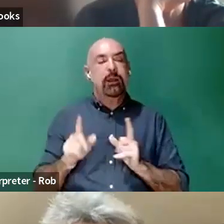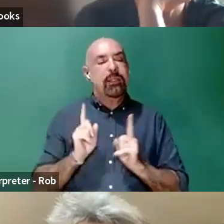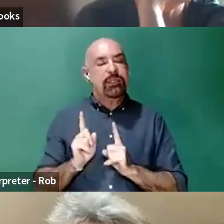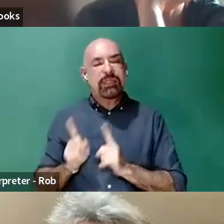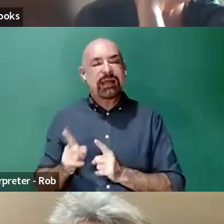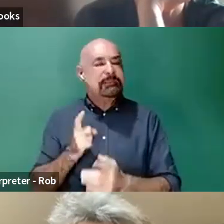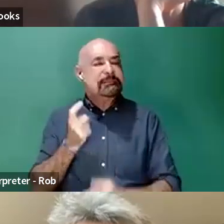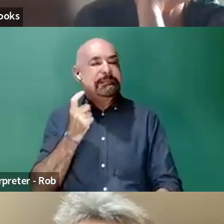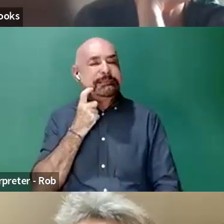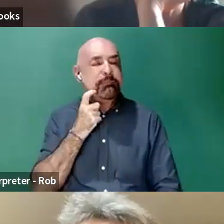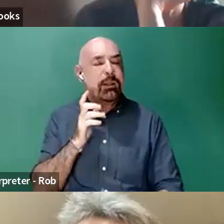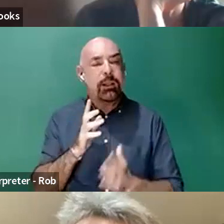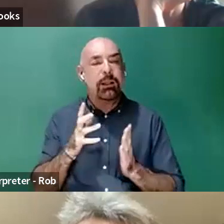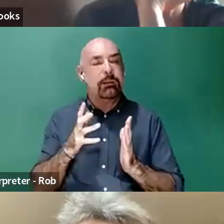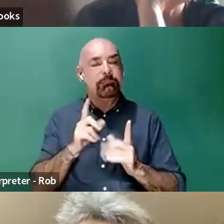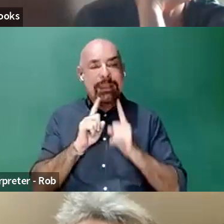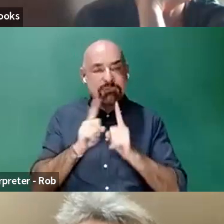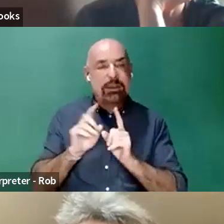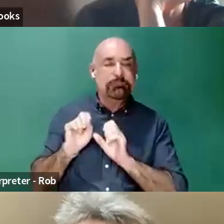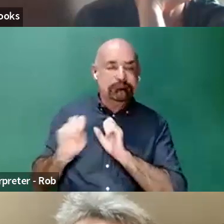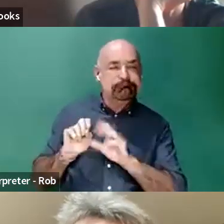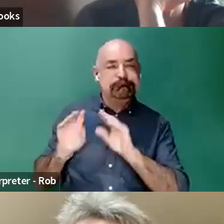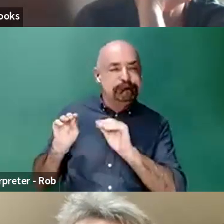of getting a lot of information across just one...